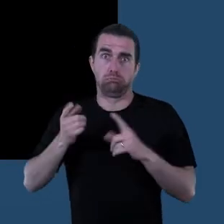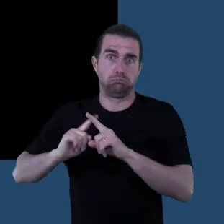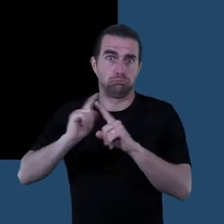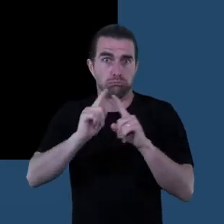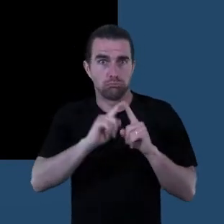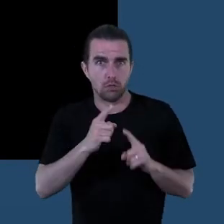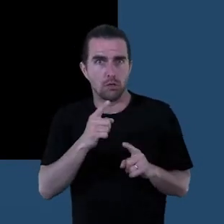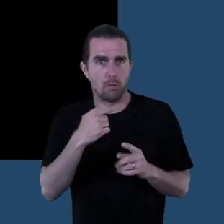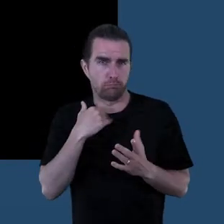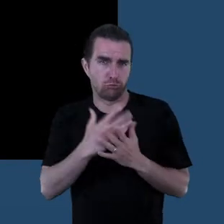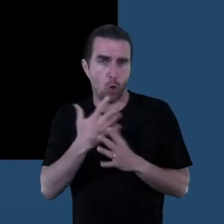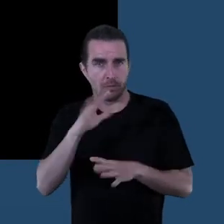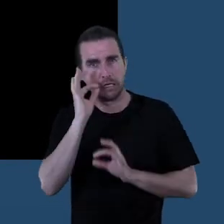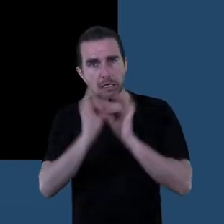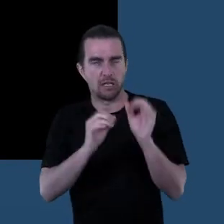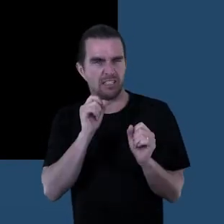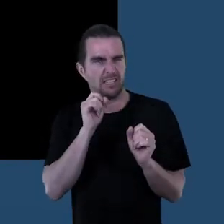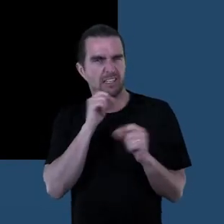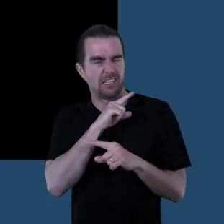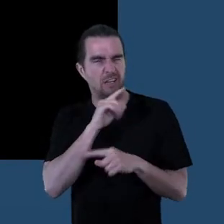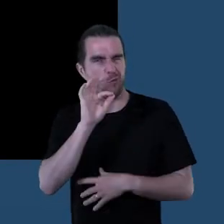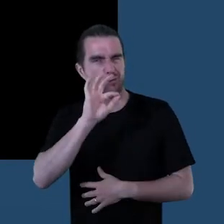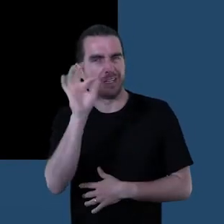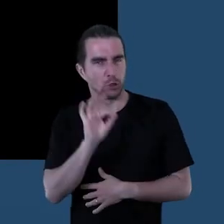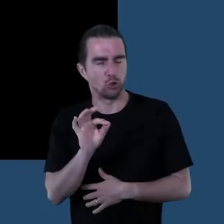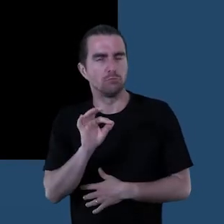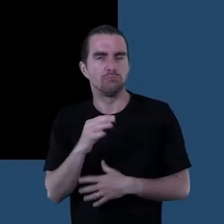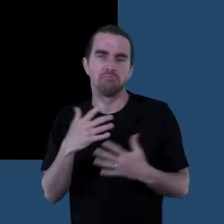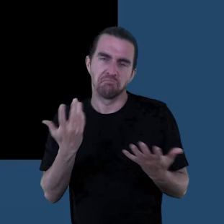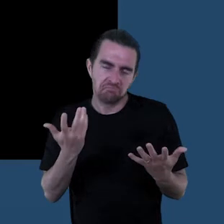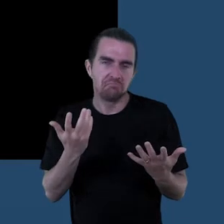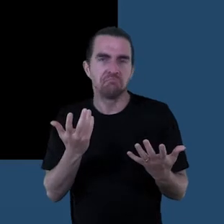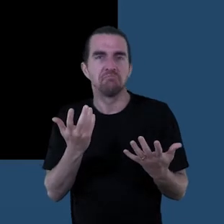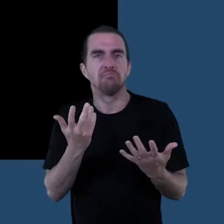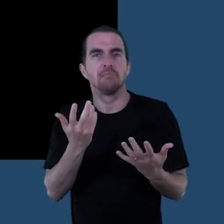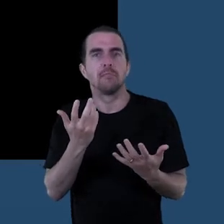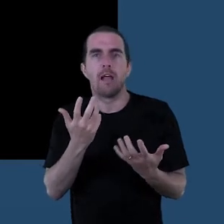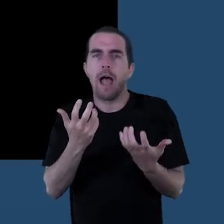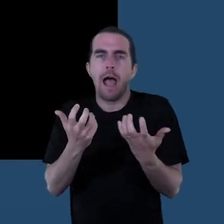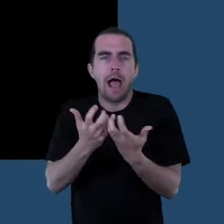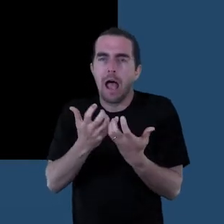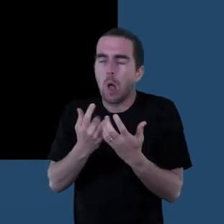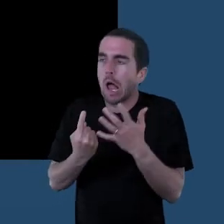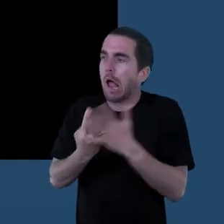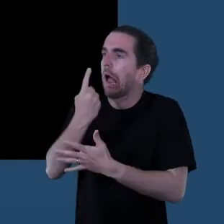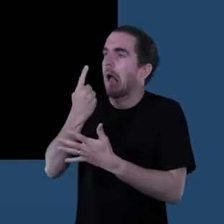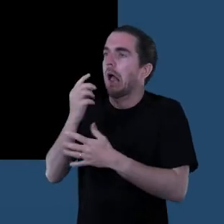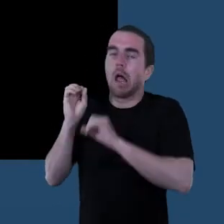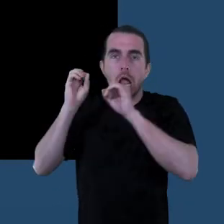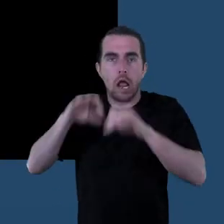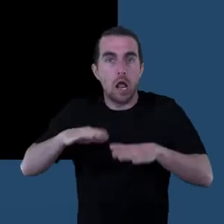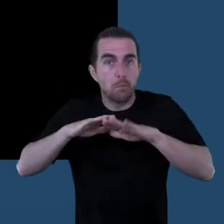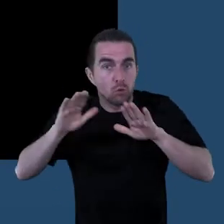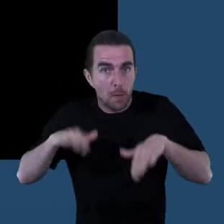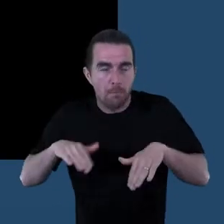you must have had some strange questions about the conditions things are in or how they ended up coming into the museum, I'm sure.